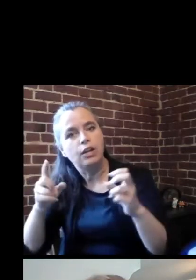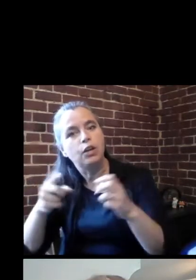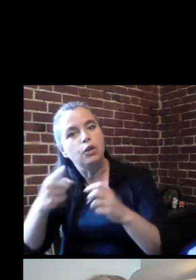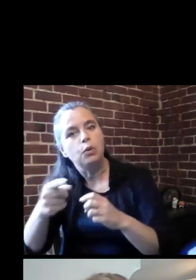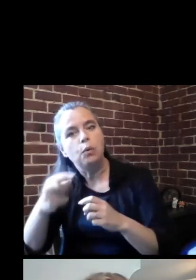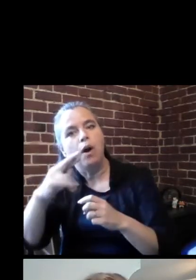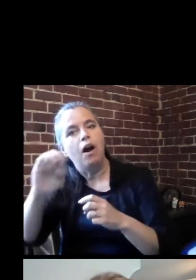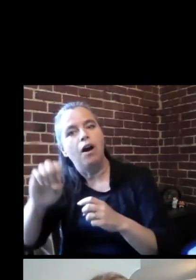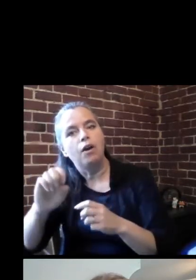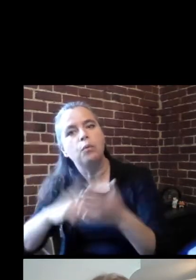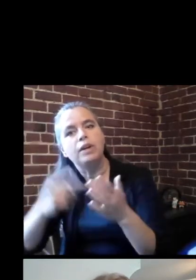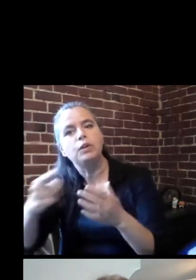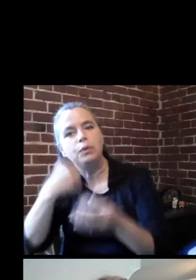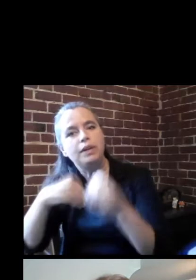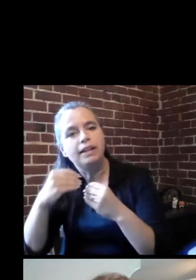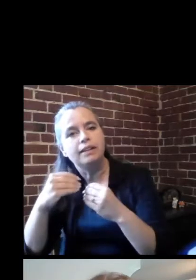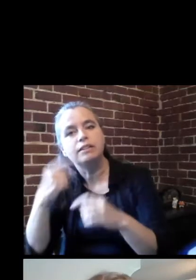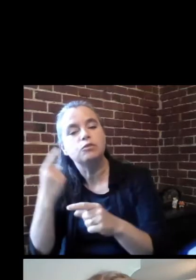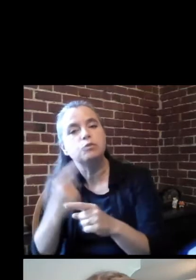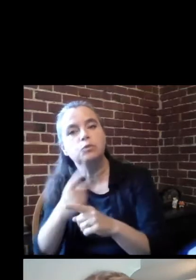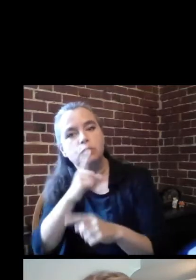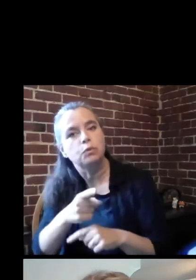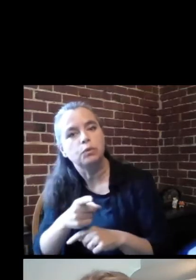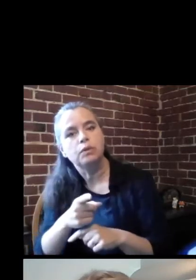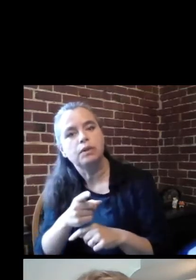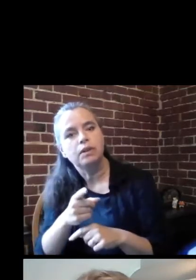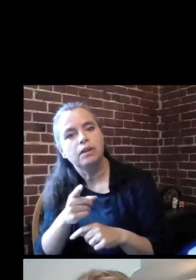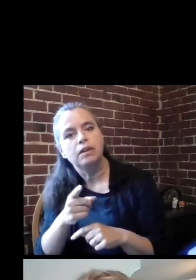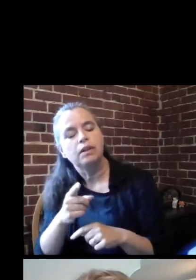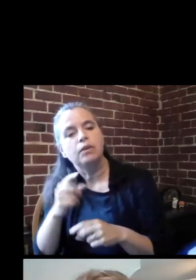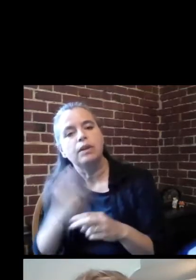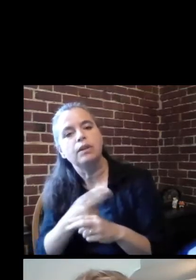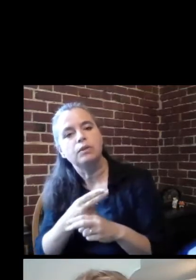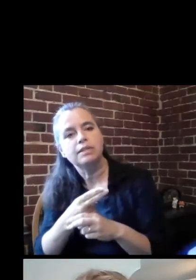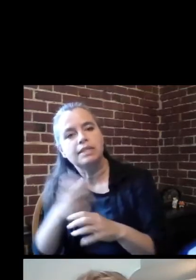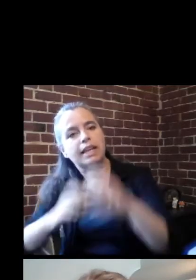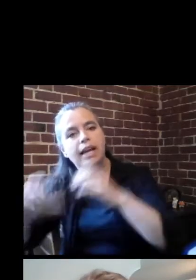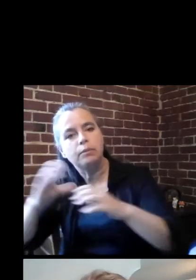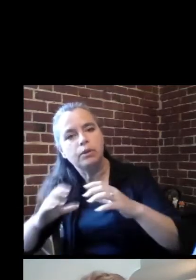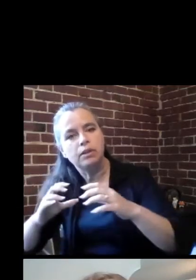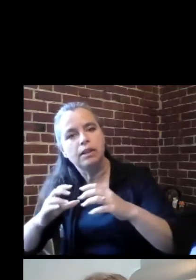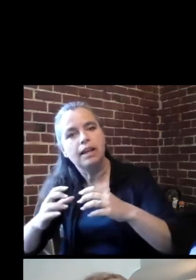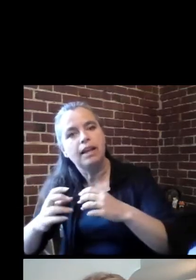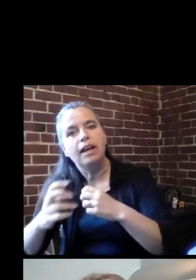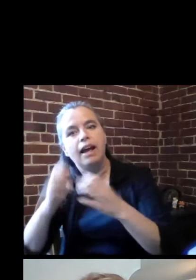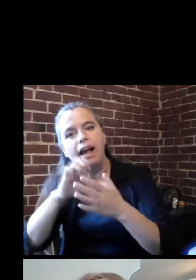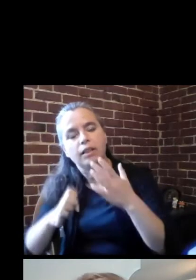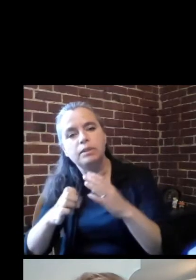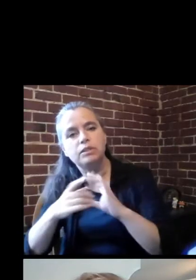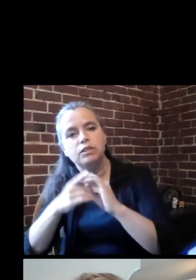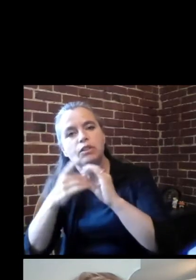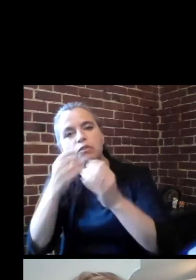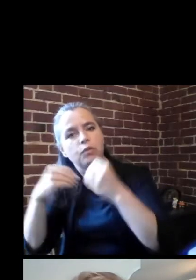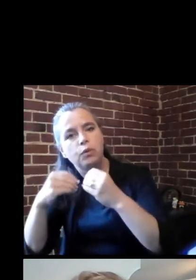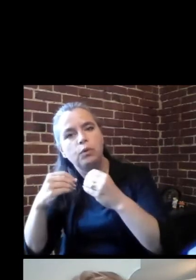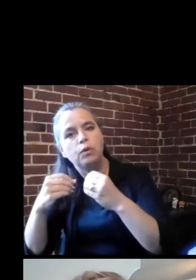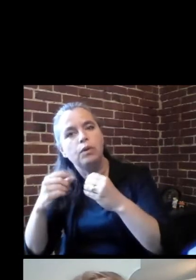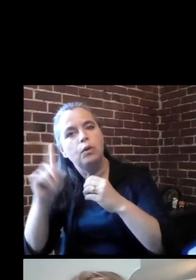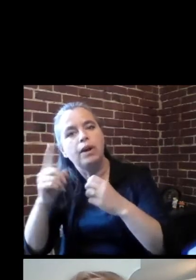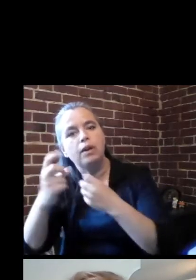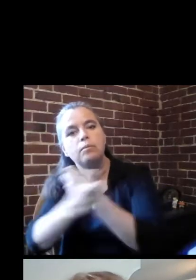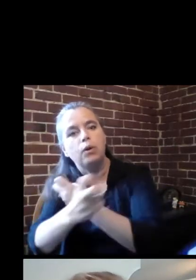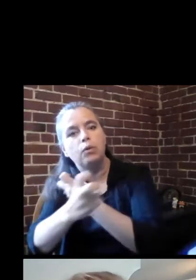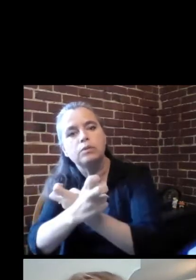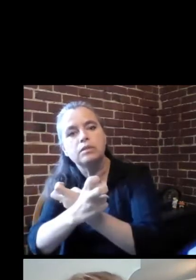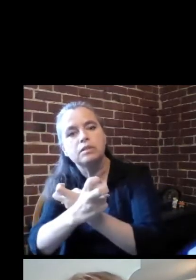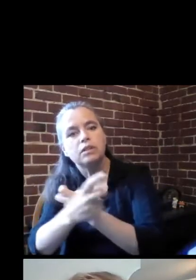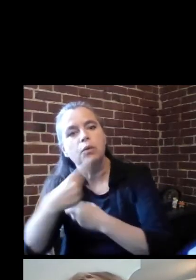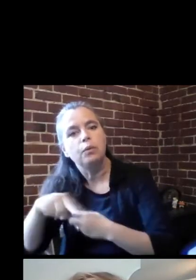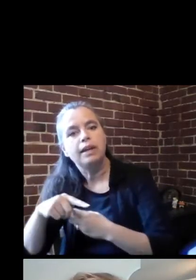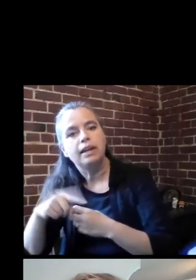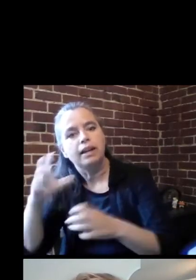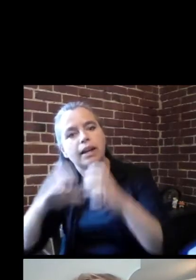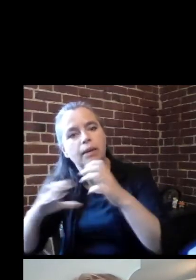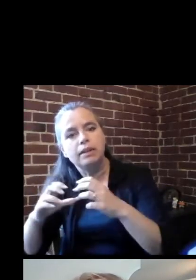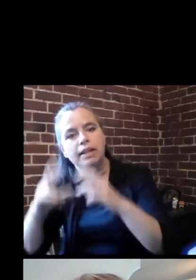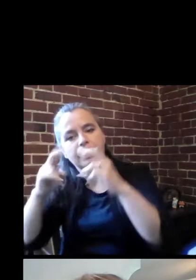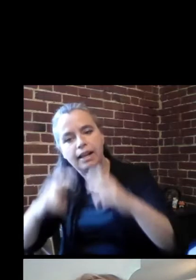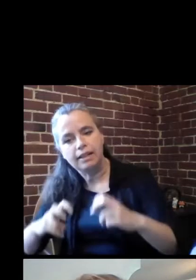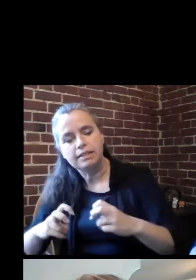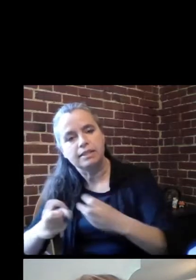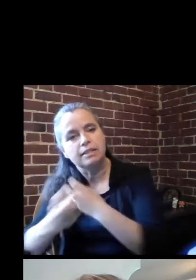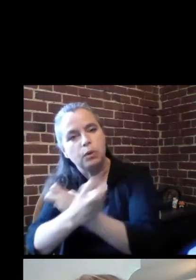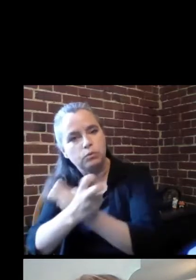We do actually incorporate certain chemical elements of the foods that we eat into our bones. And we can do chemical analyses of human skeletal remains to get an idea of past diet.